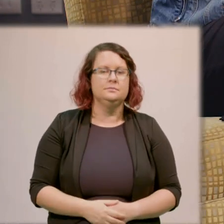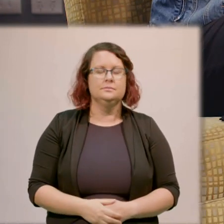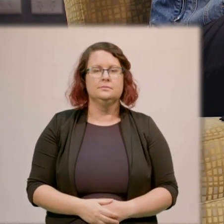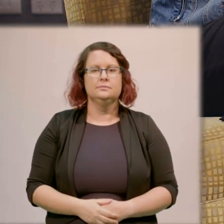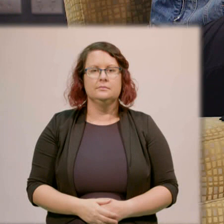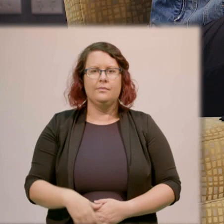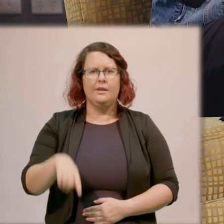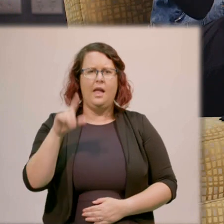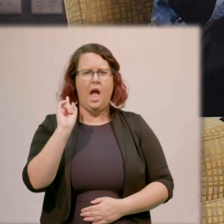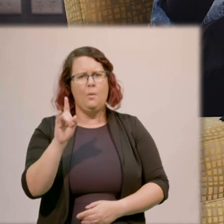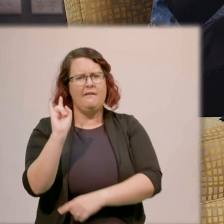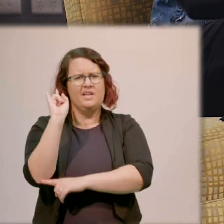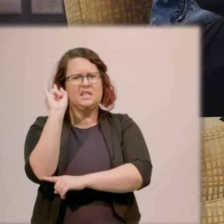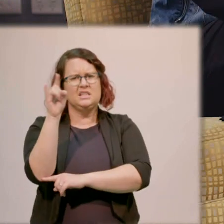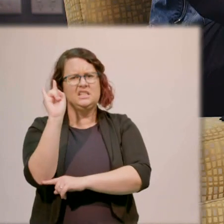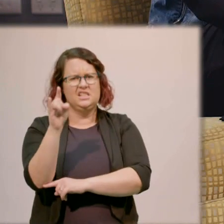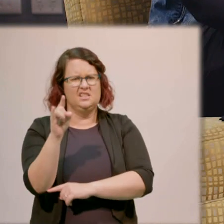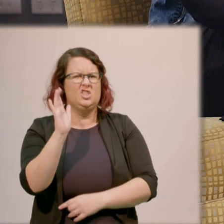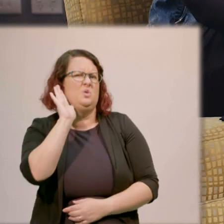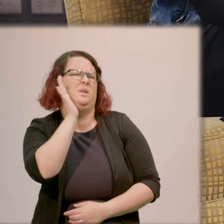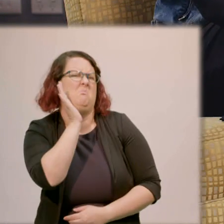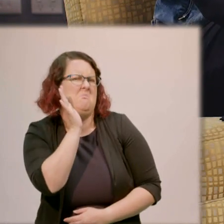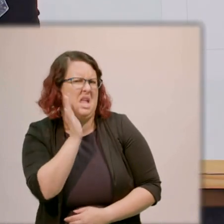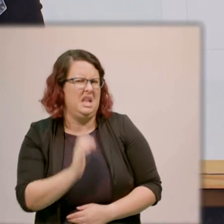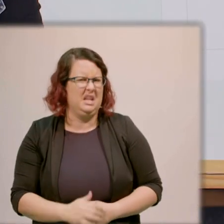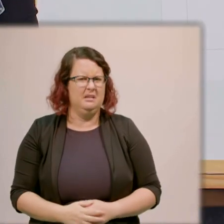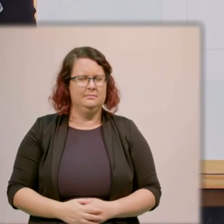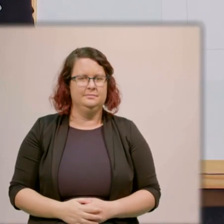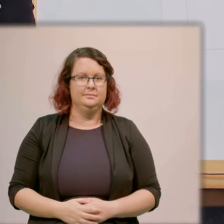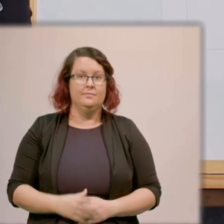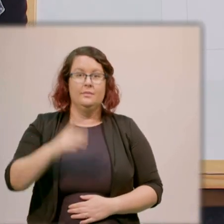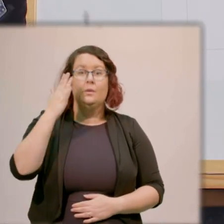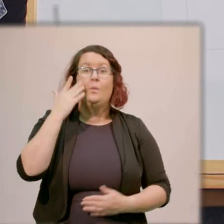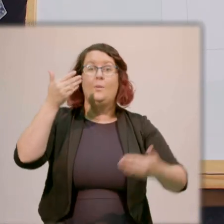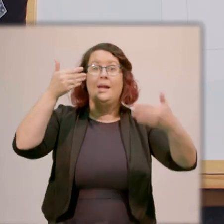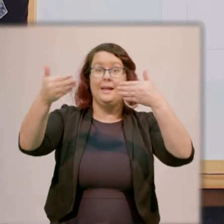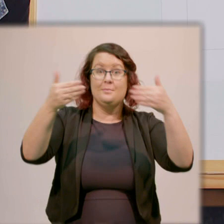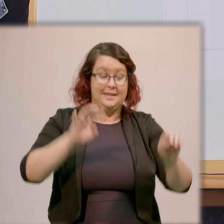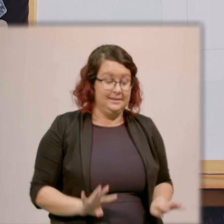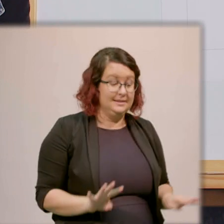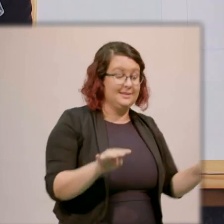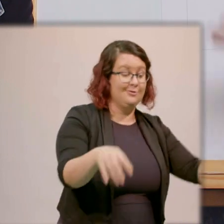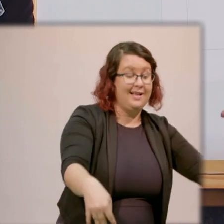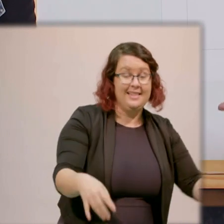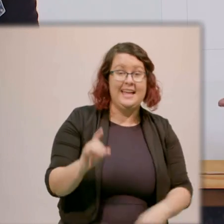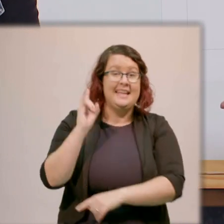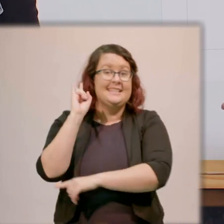However, in 'Cinders Rox', she was mean. When we compare the characters, Cinderella and Cinders Rox,